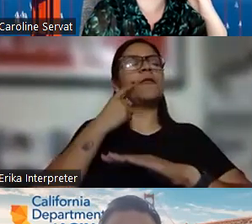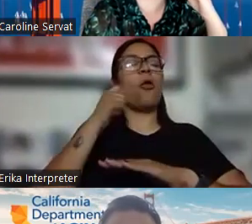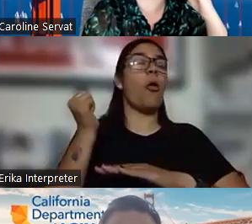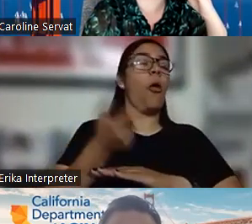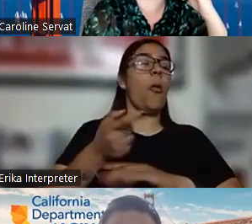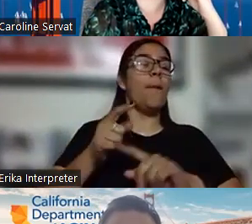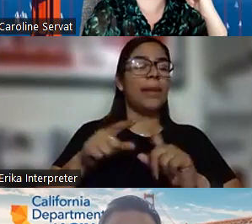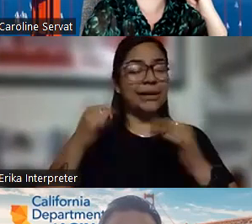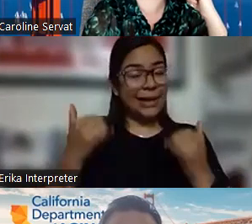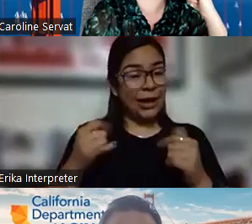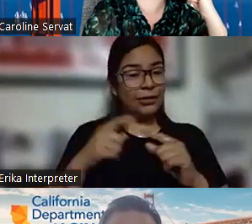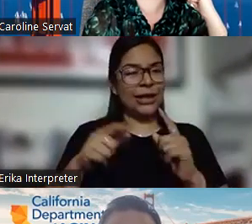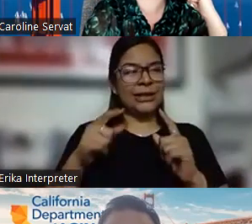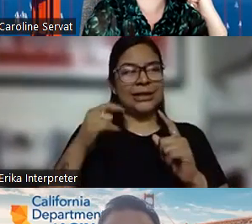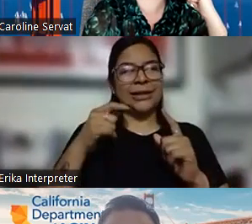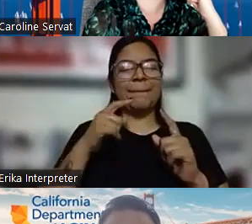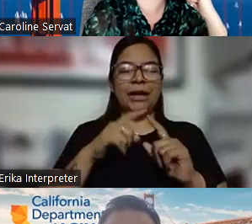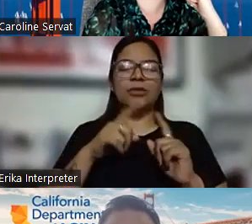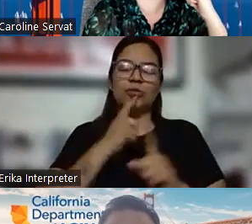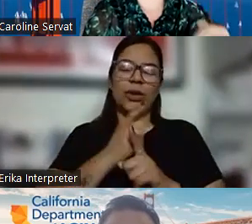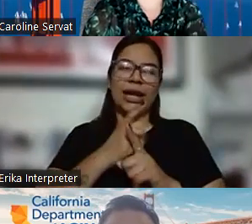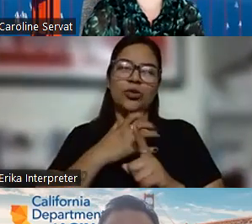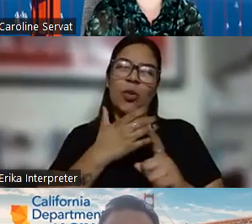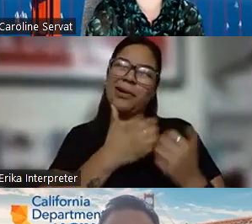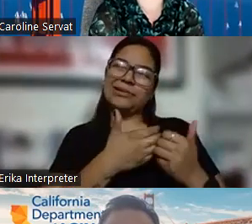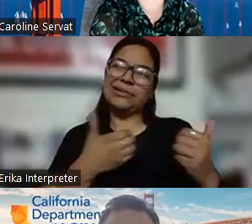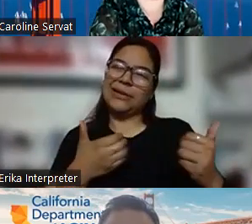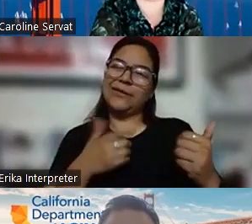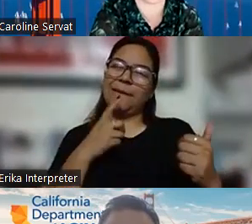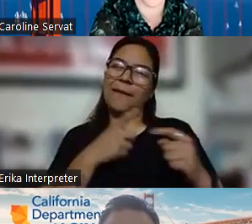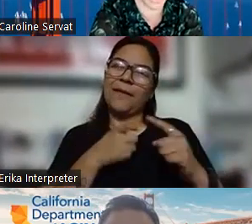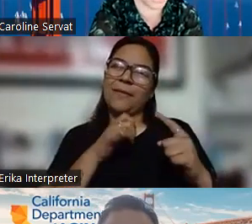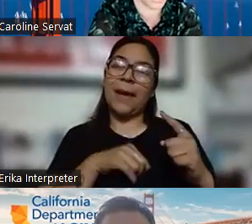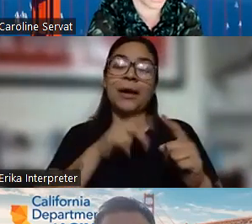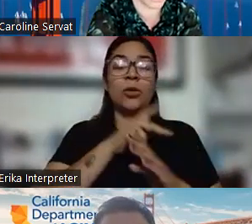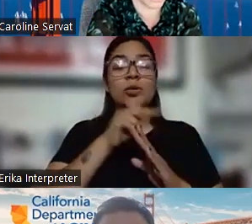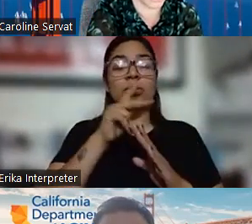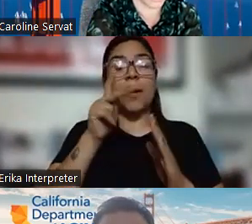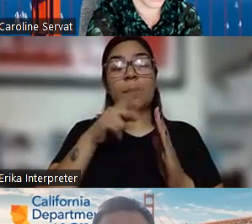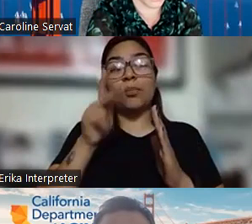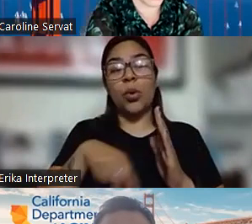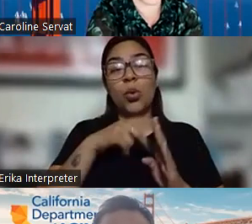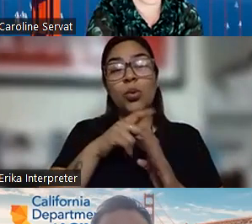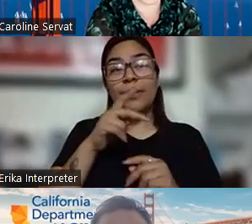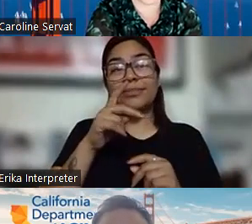from a standardized like program eligibility or assessment form right so while the intake